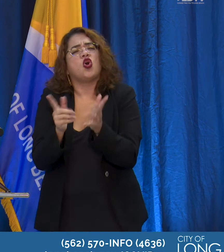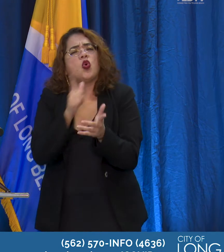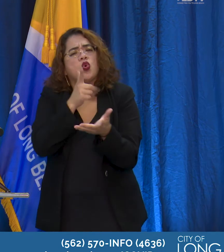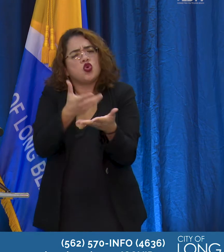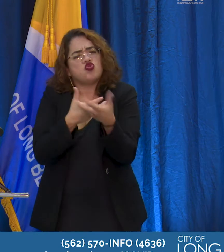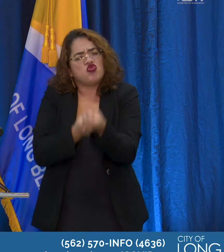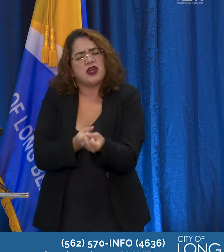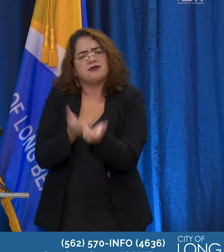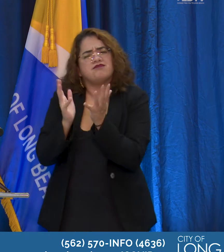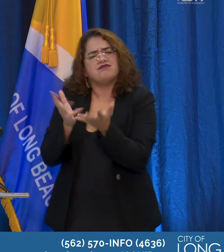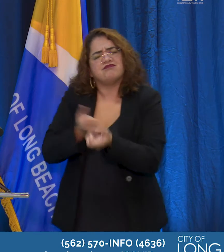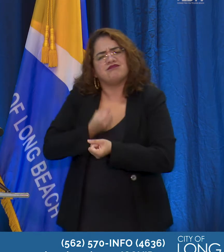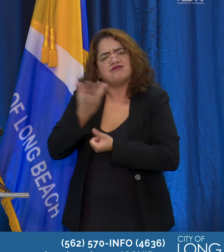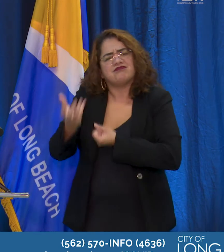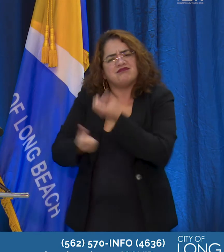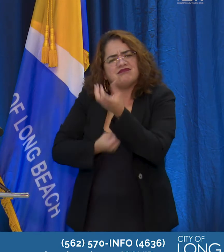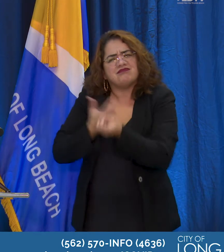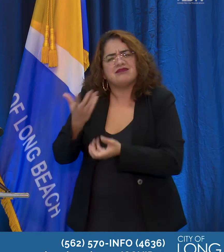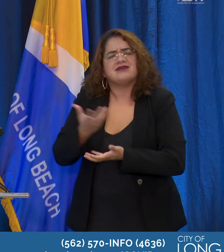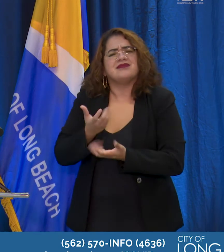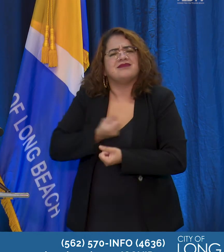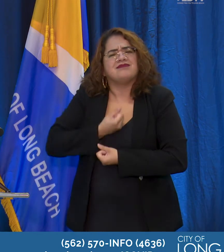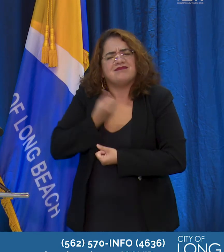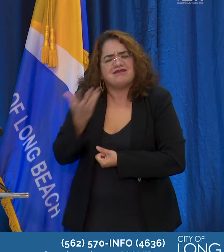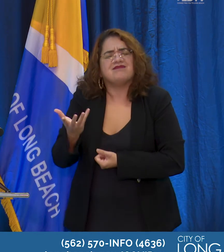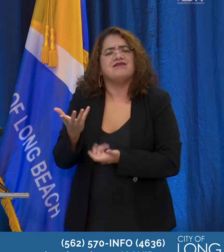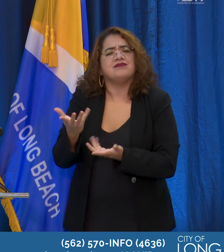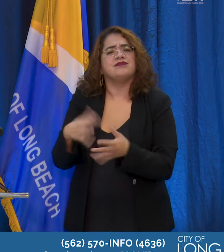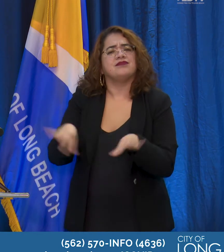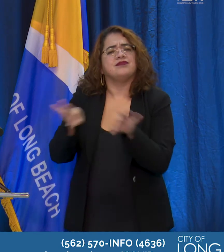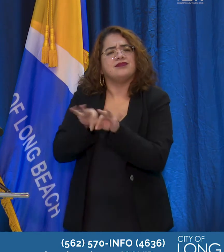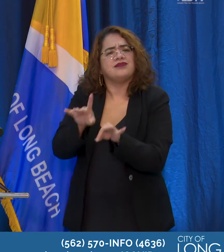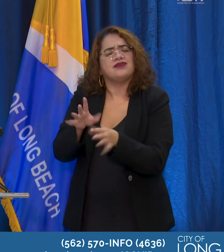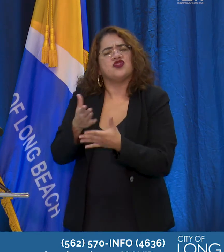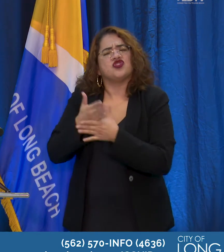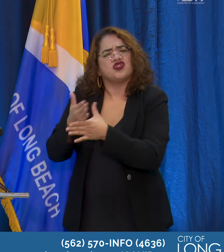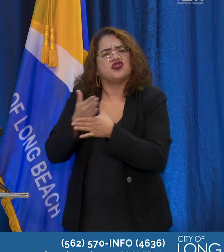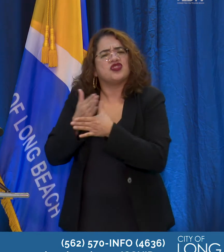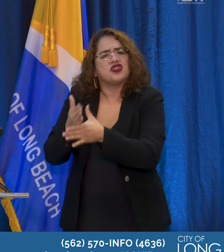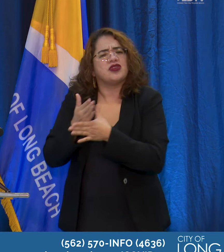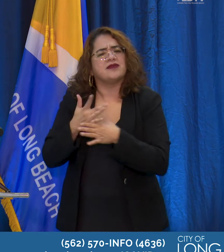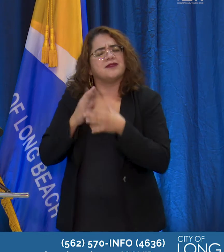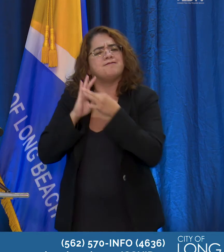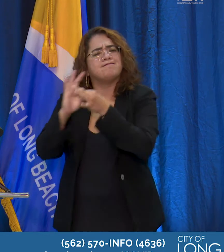you're feeling. Thank you for support, your support in this and really be paying attention to your community